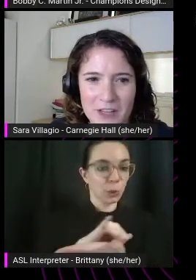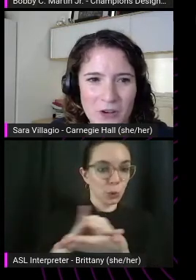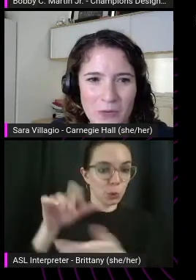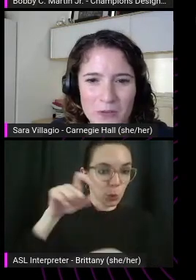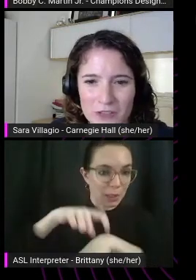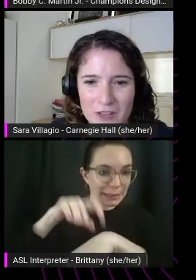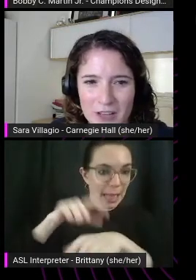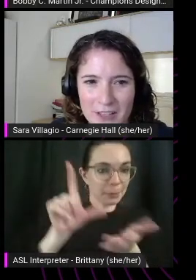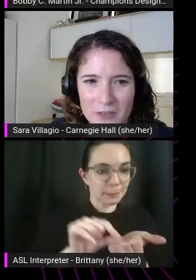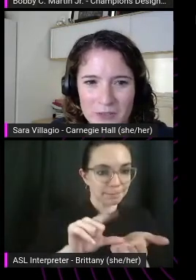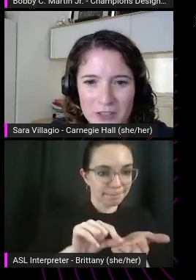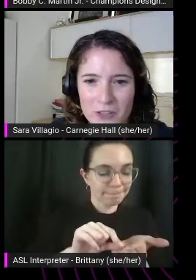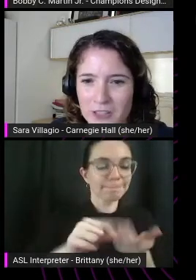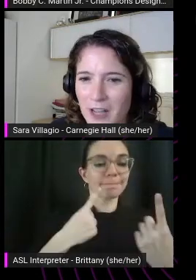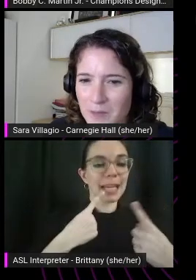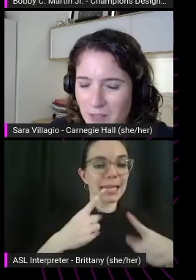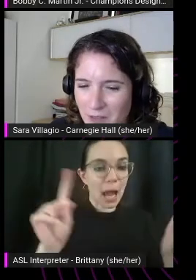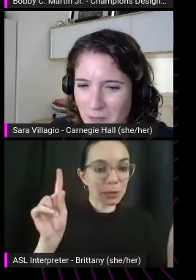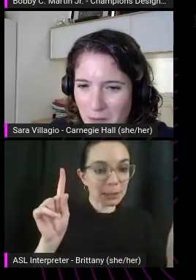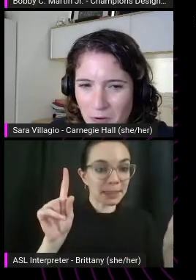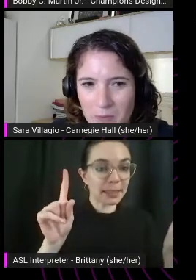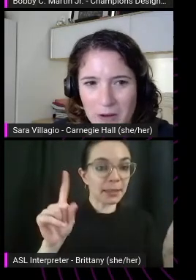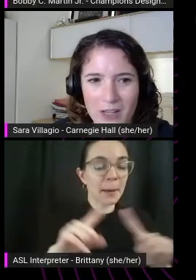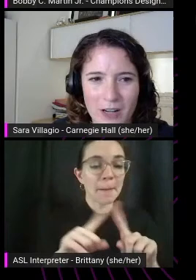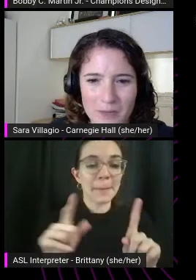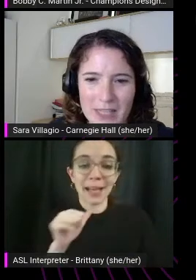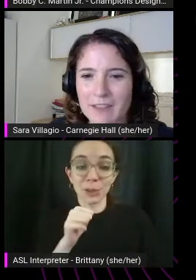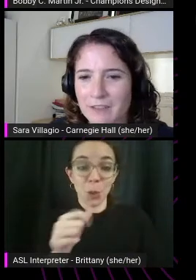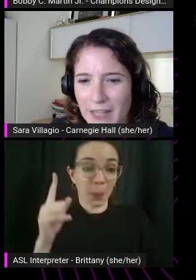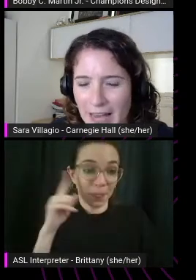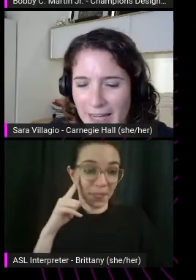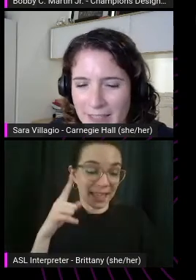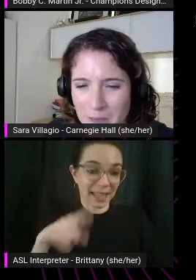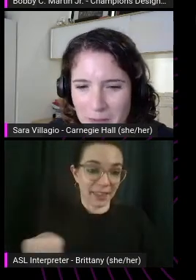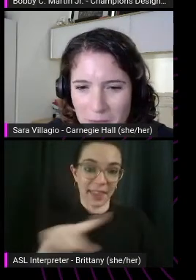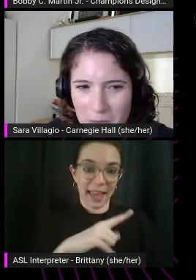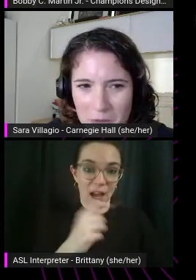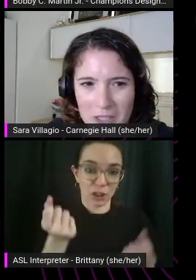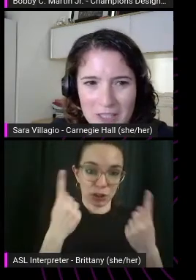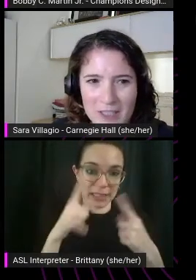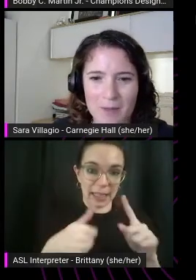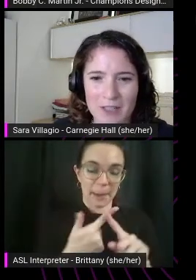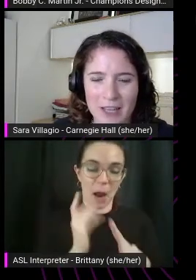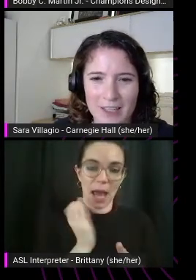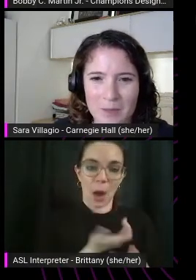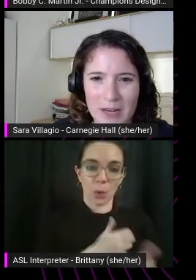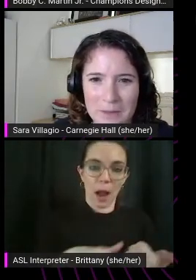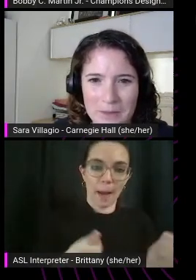Key note, which is that, I don't think the New York Times got the memo about our updated flags, but we will come to that in a minute.